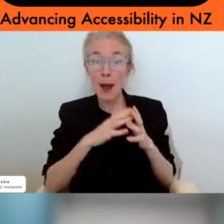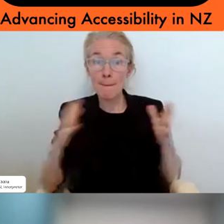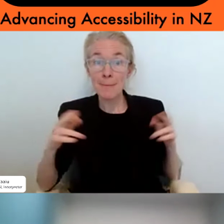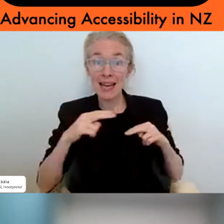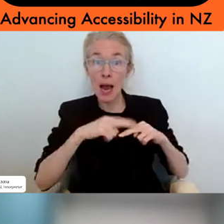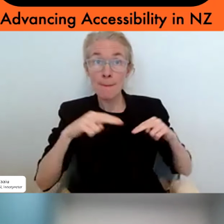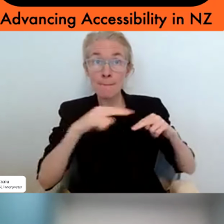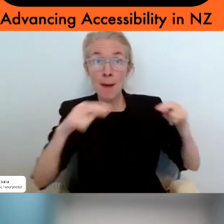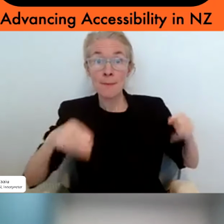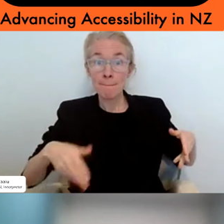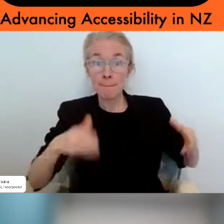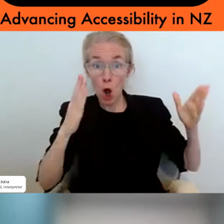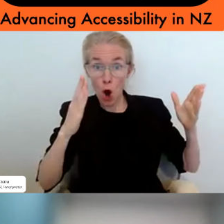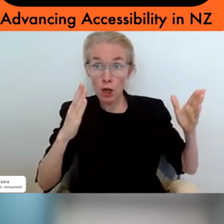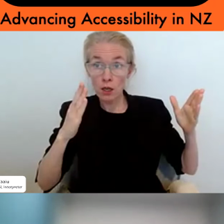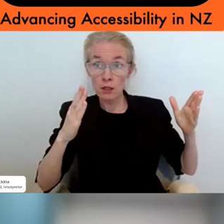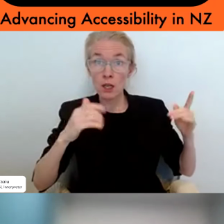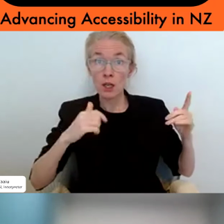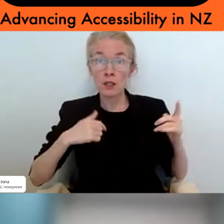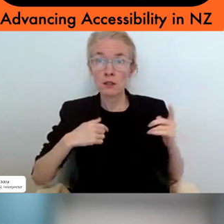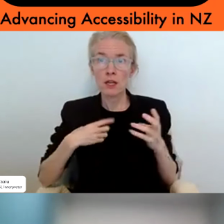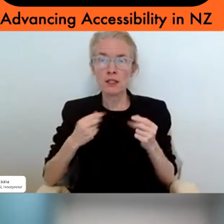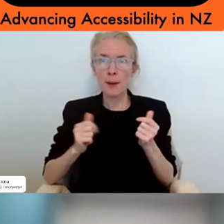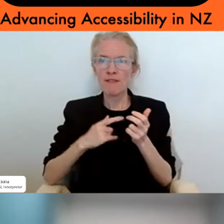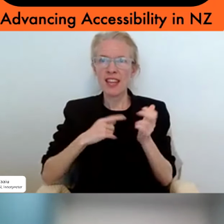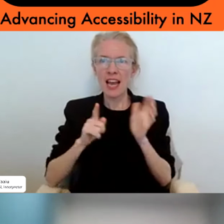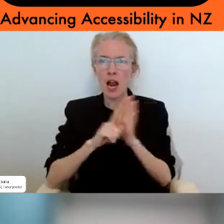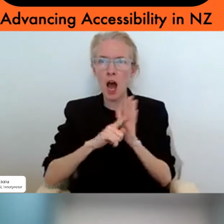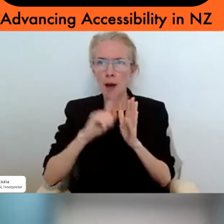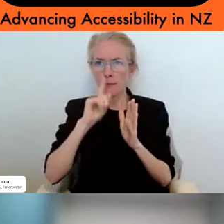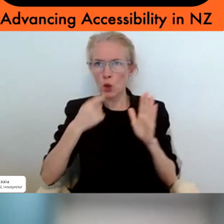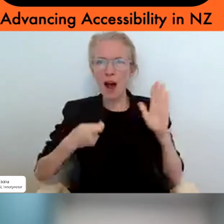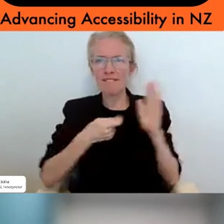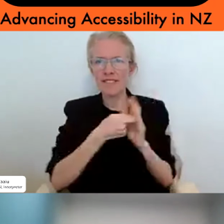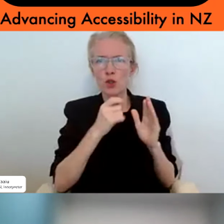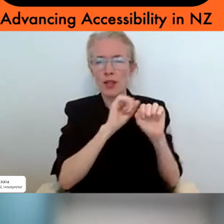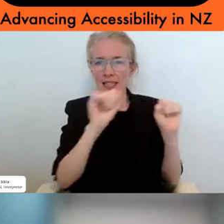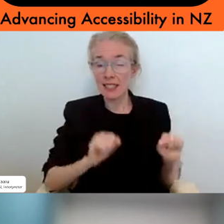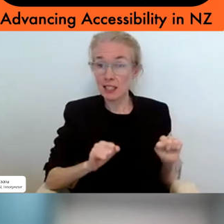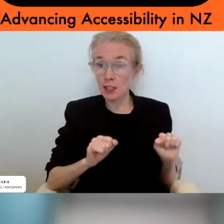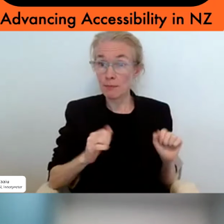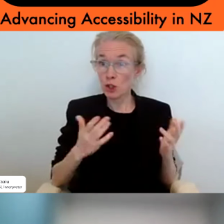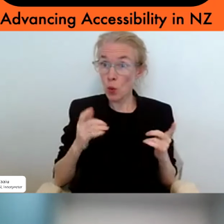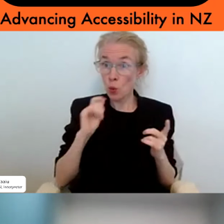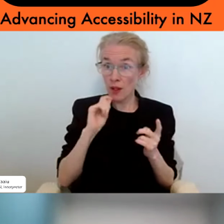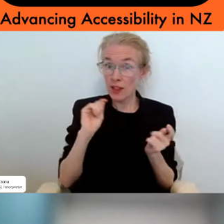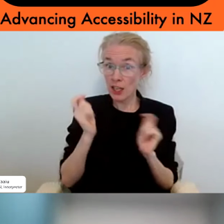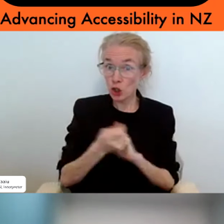as well. Maybe Dr Hu could answer that one, I'm not sure. Maybe there